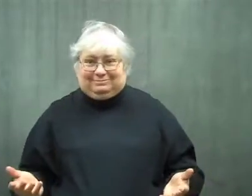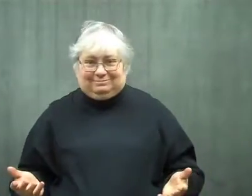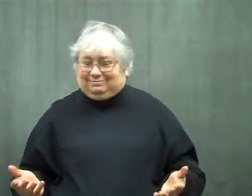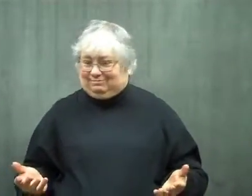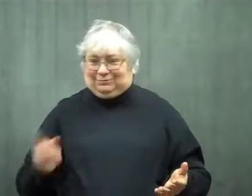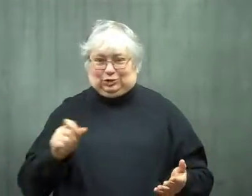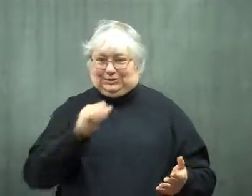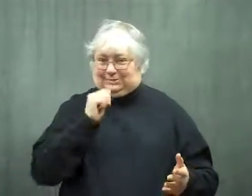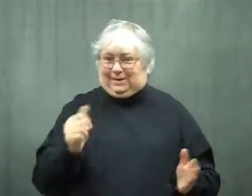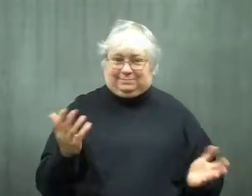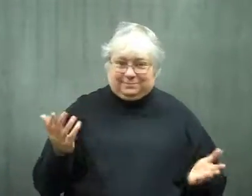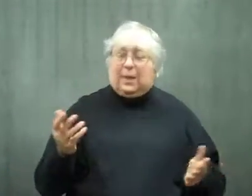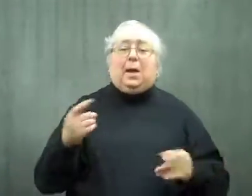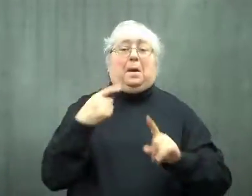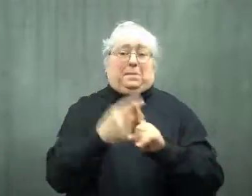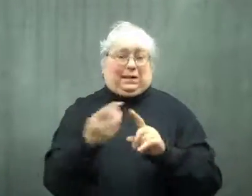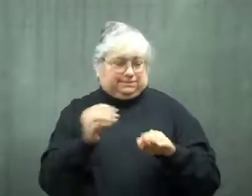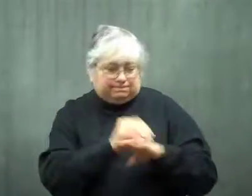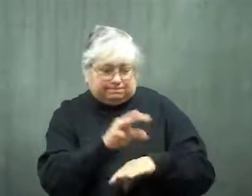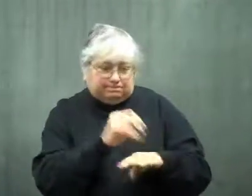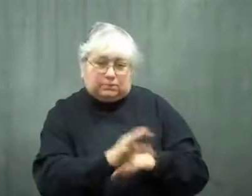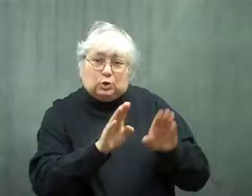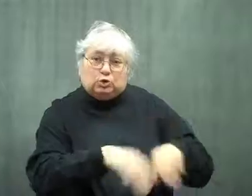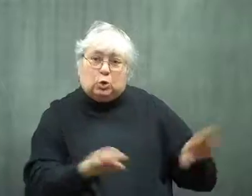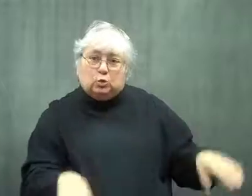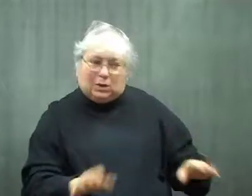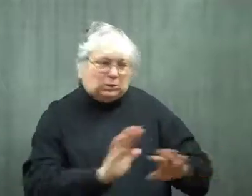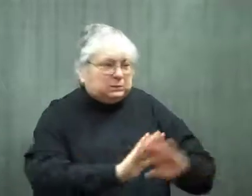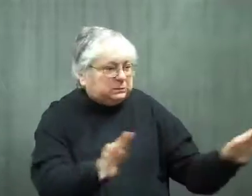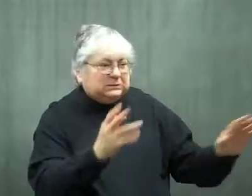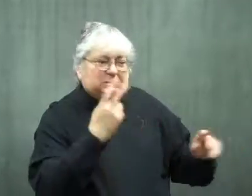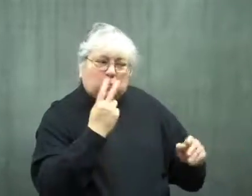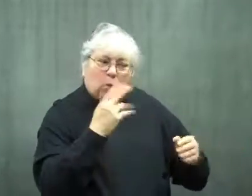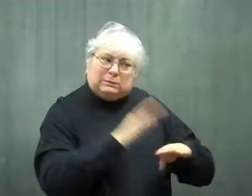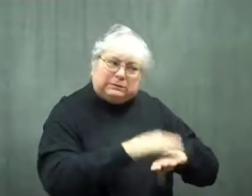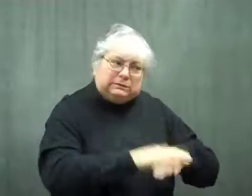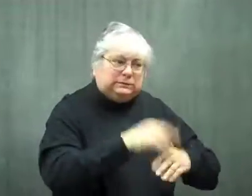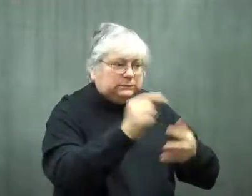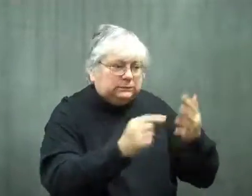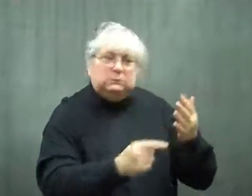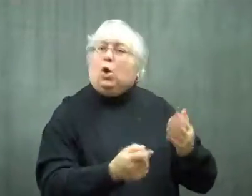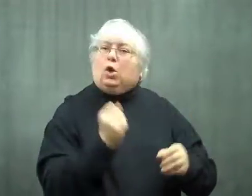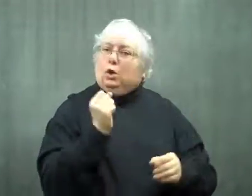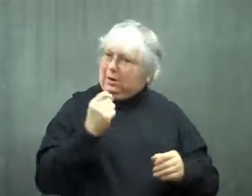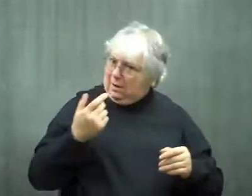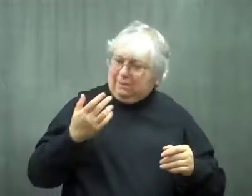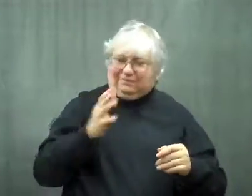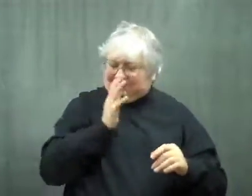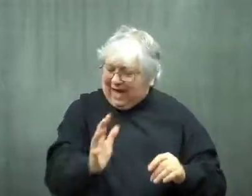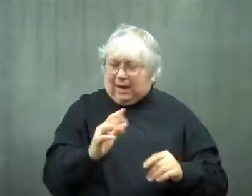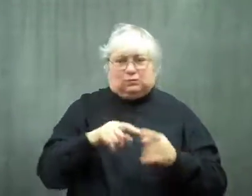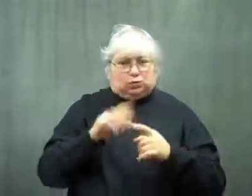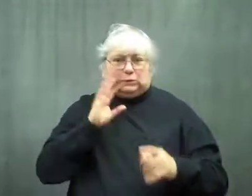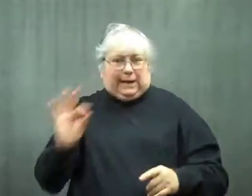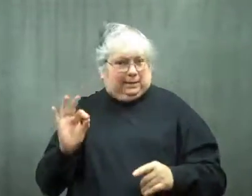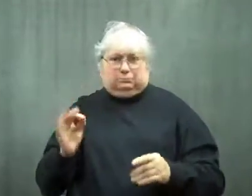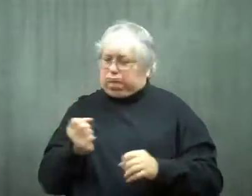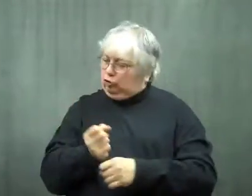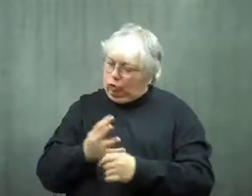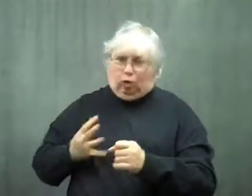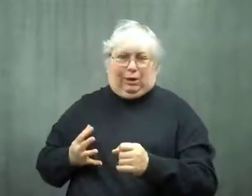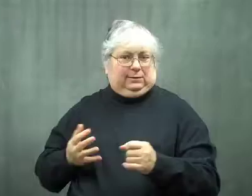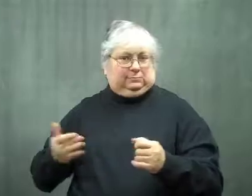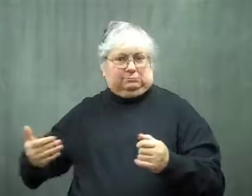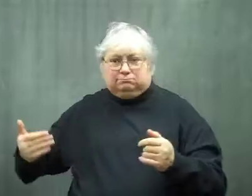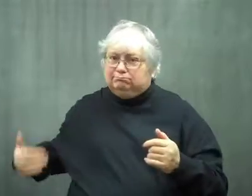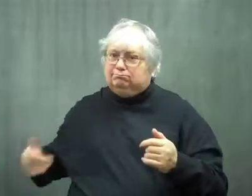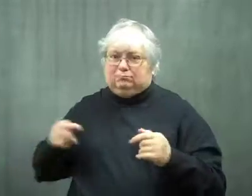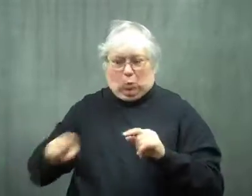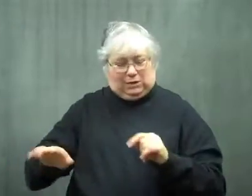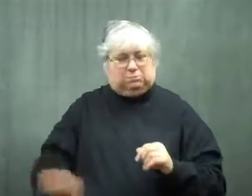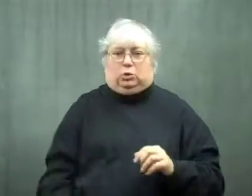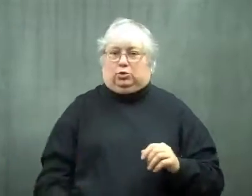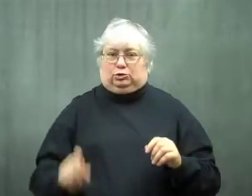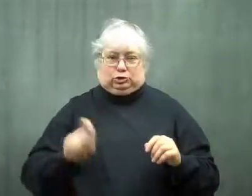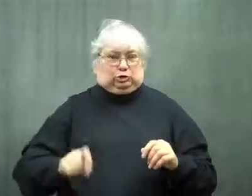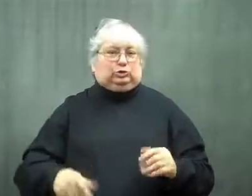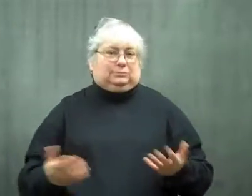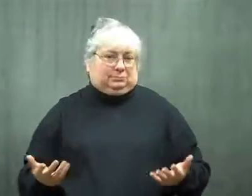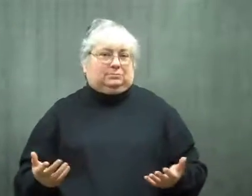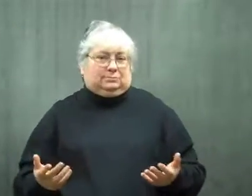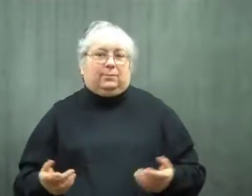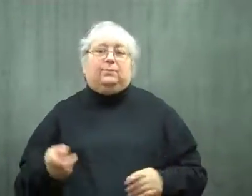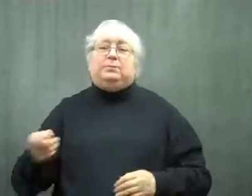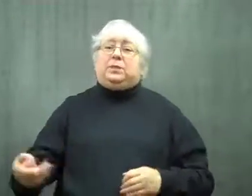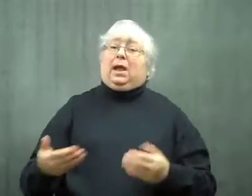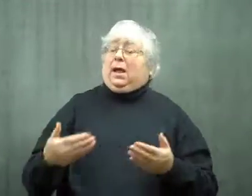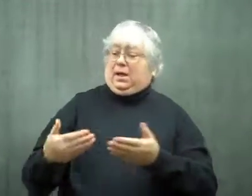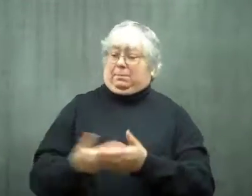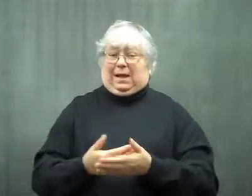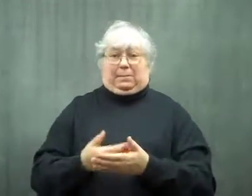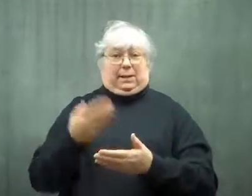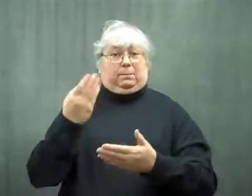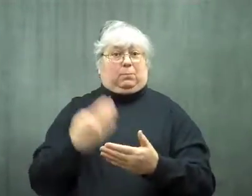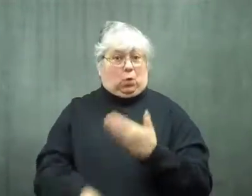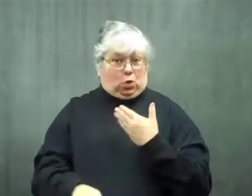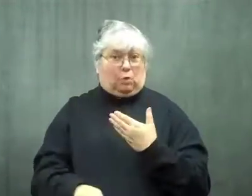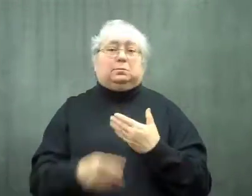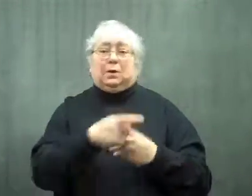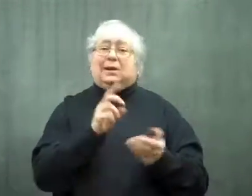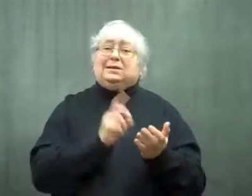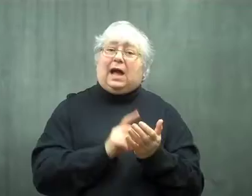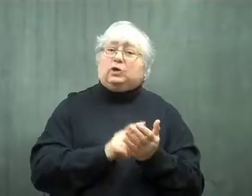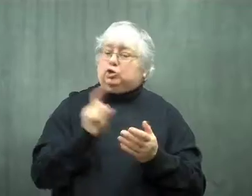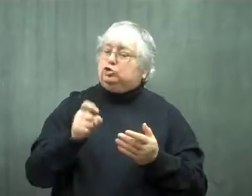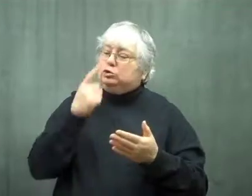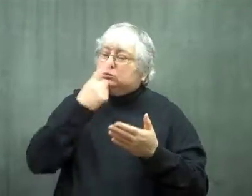They should start early teaching children not to smoke, starting at ages 5 to 9.